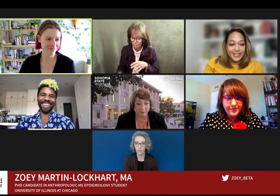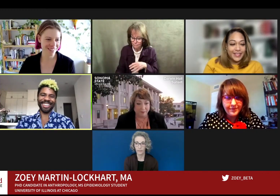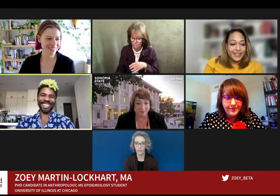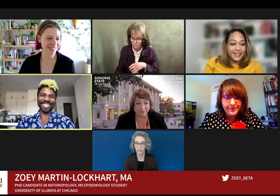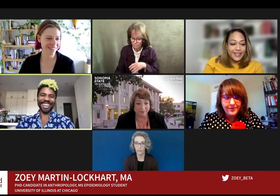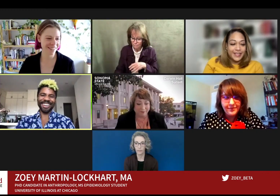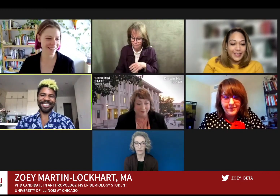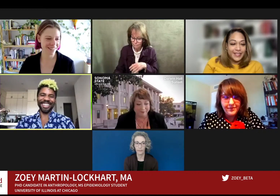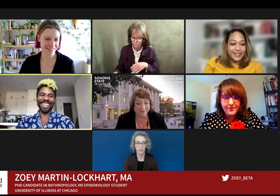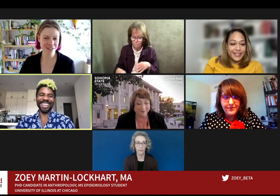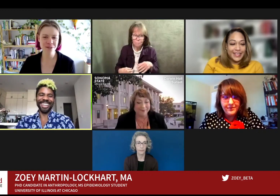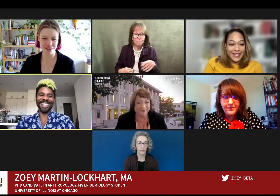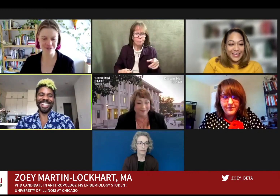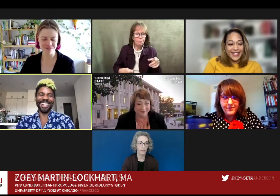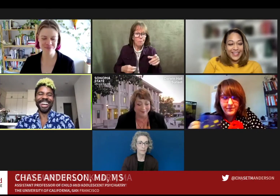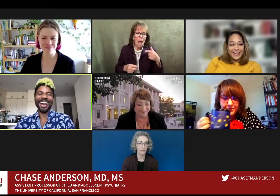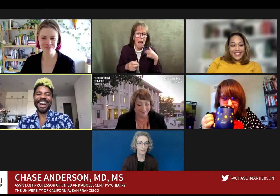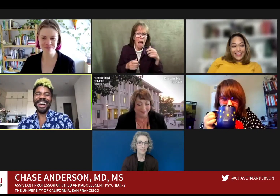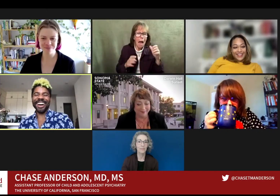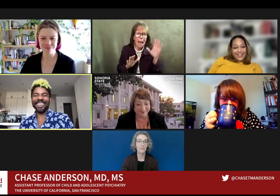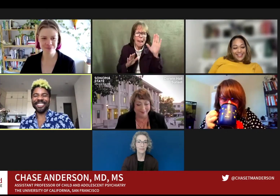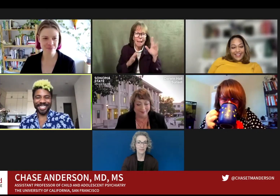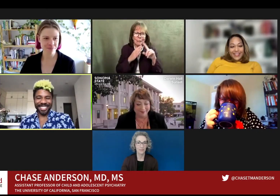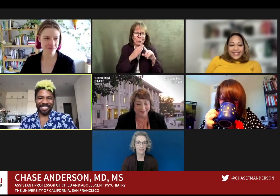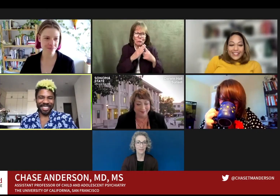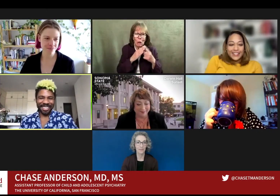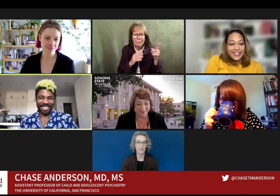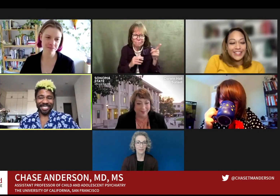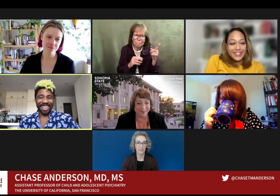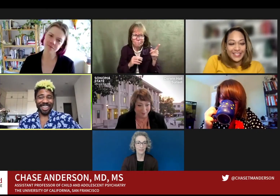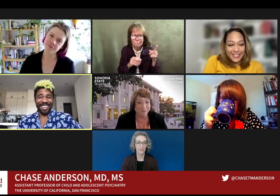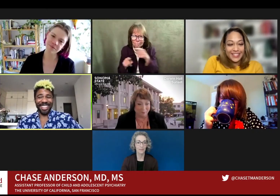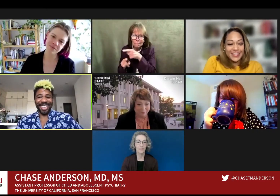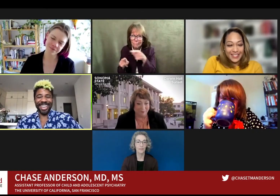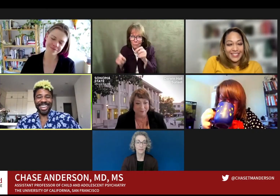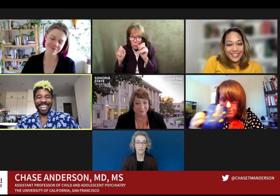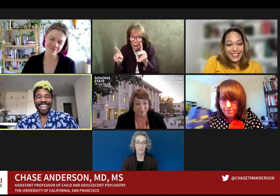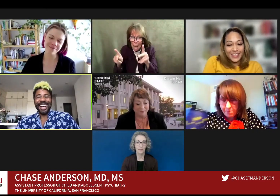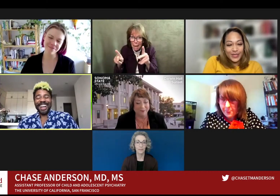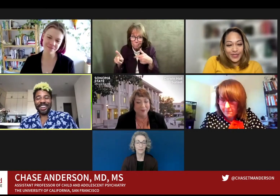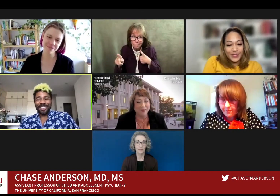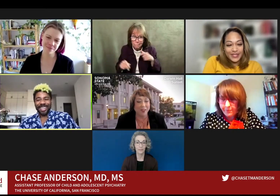[FOREIGN] [LAUGH] As long as everybody else is okay with that.